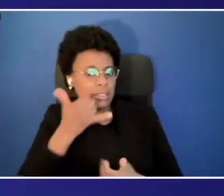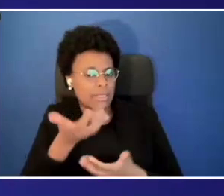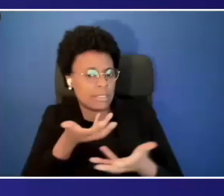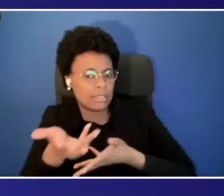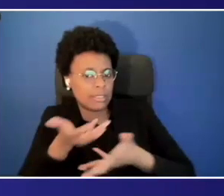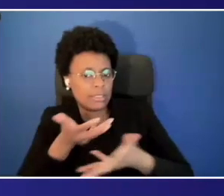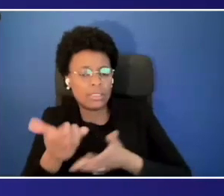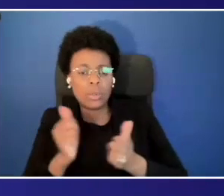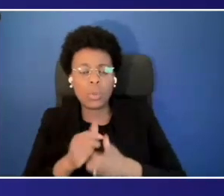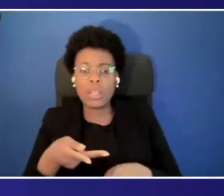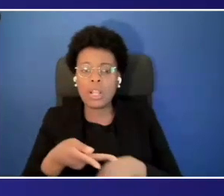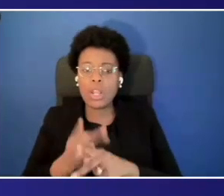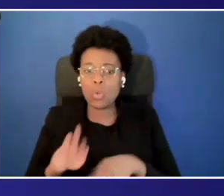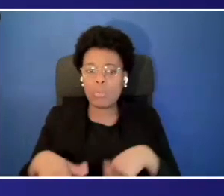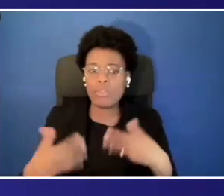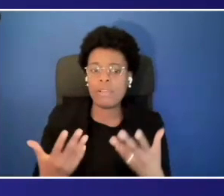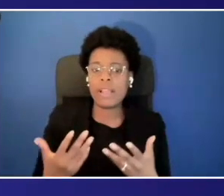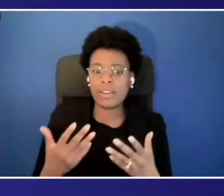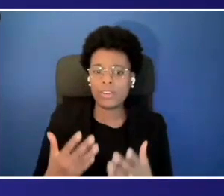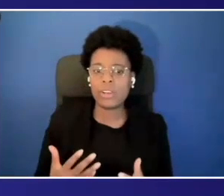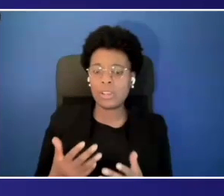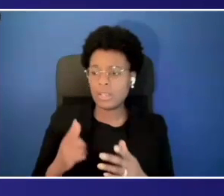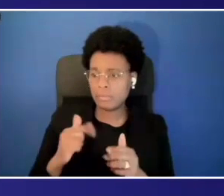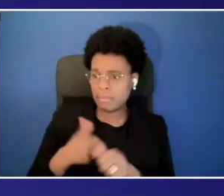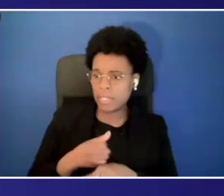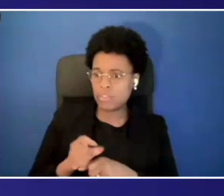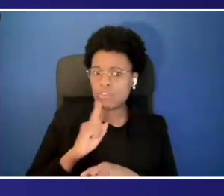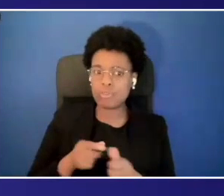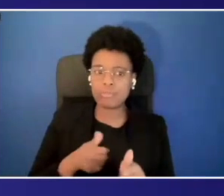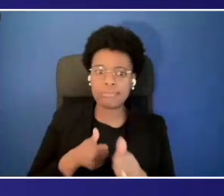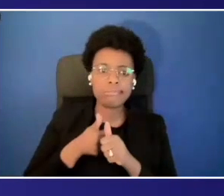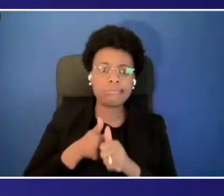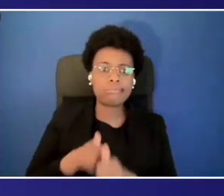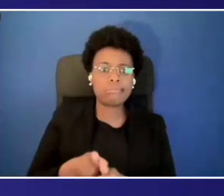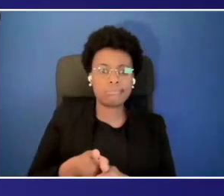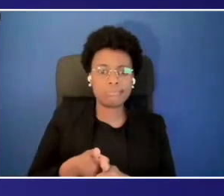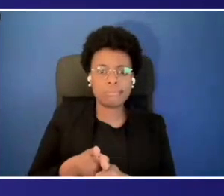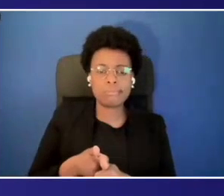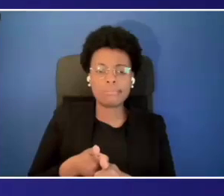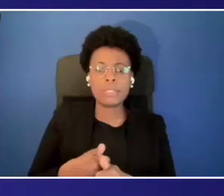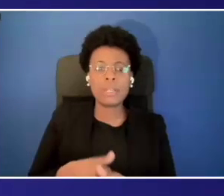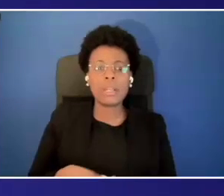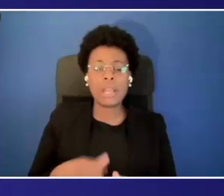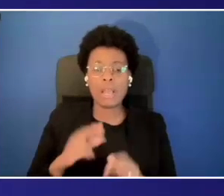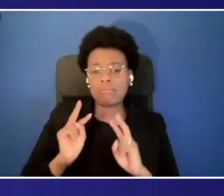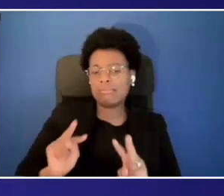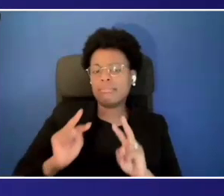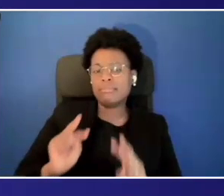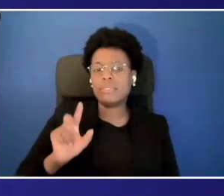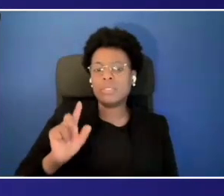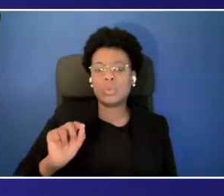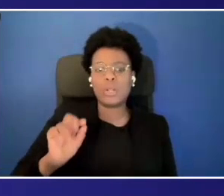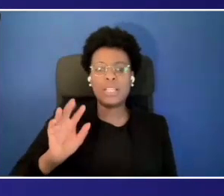I was looking forward to 2025. You're my public student loan forgiveness program would be concluded.